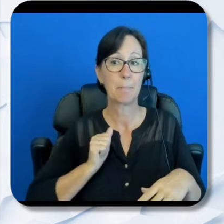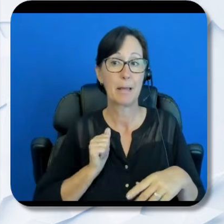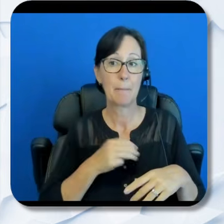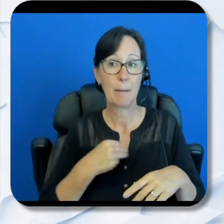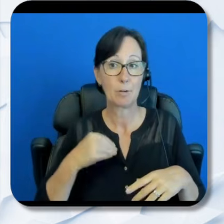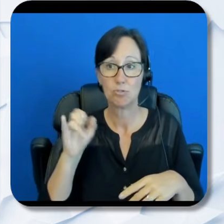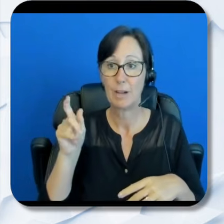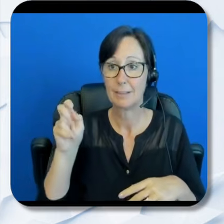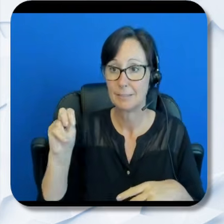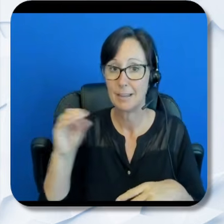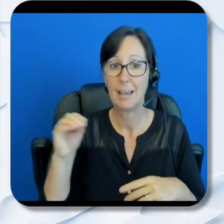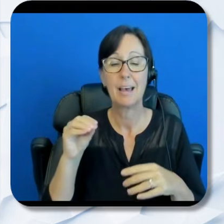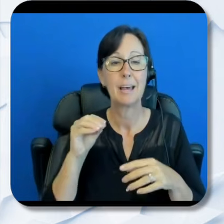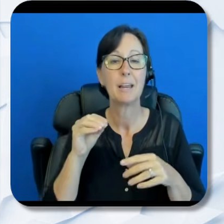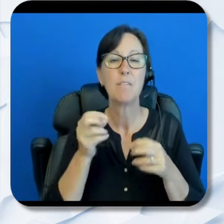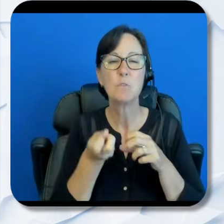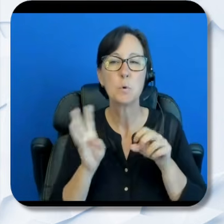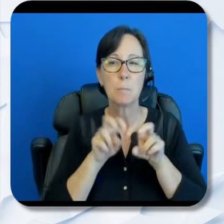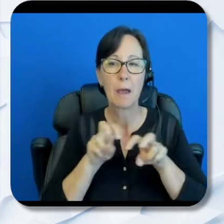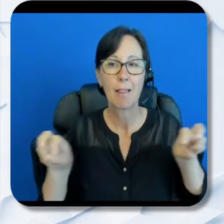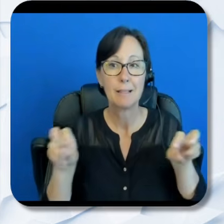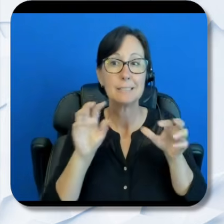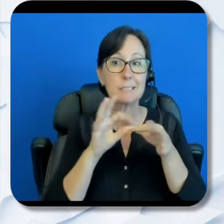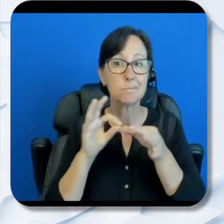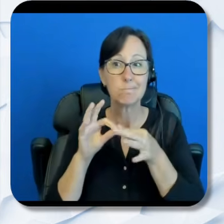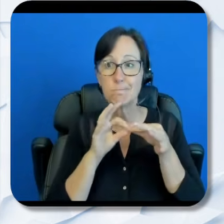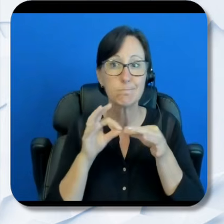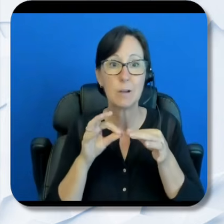and from some of our panelists about issues related to student homelessness.